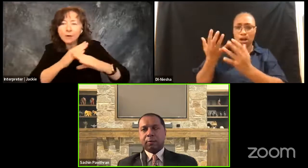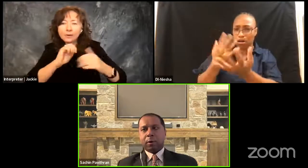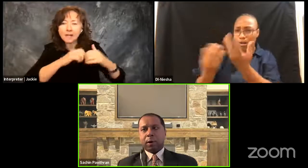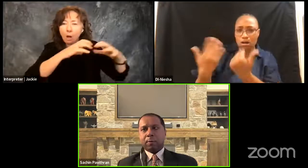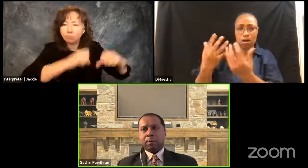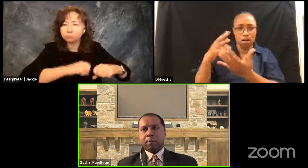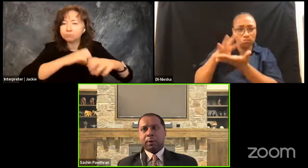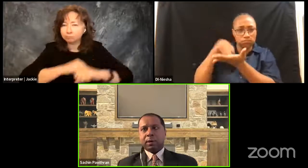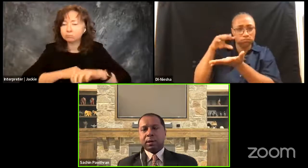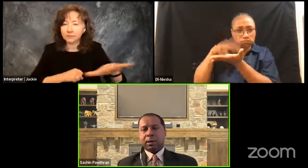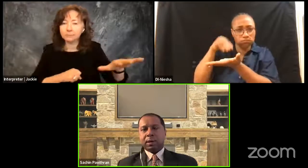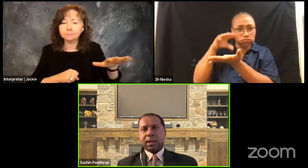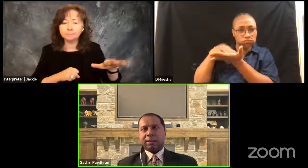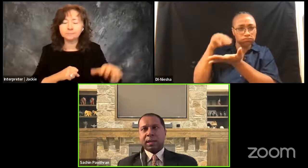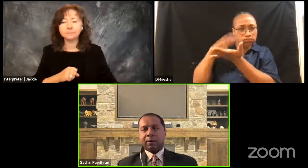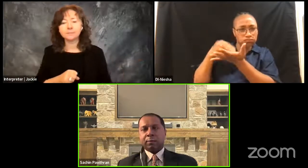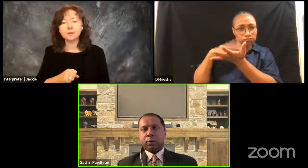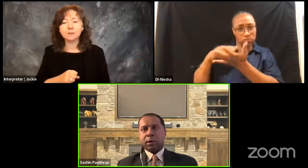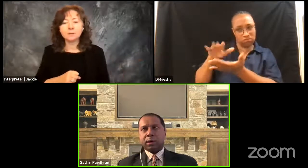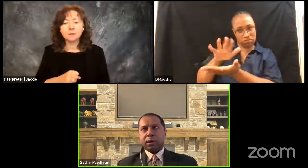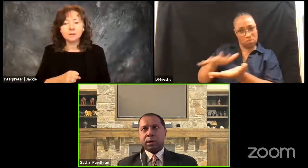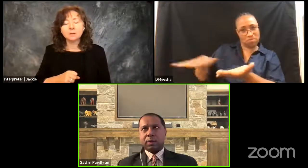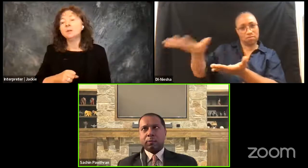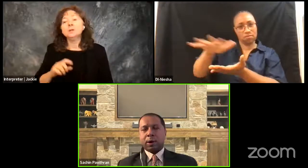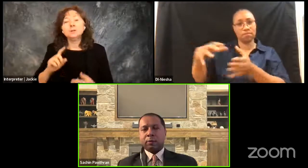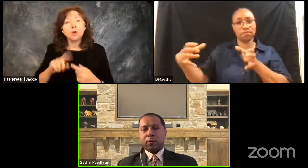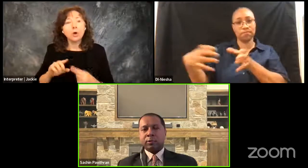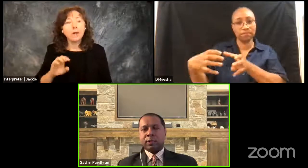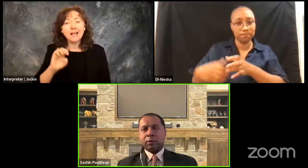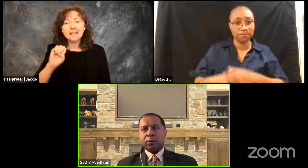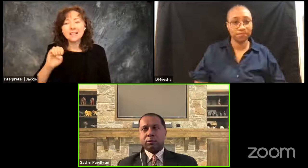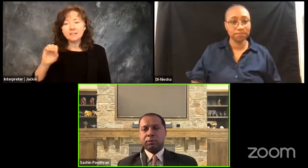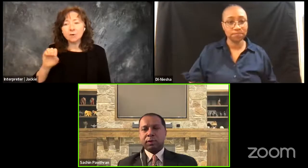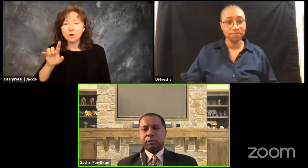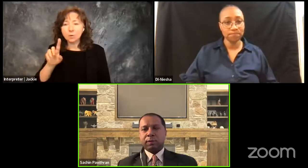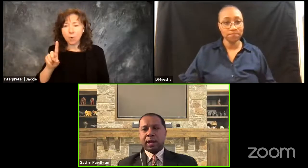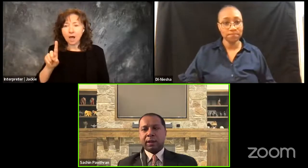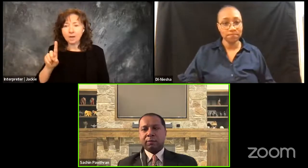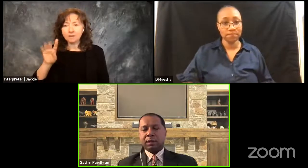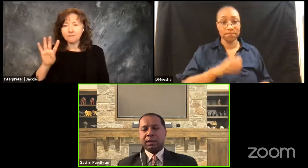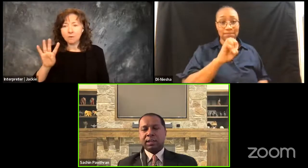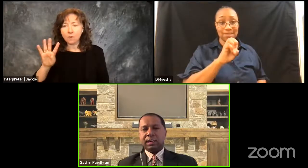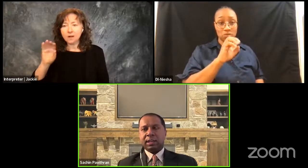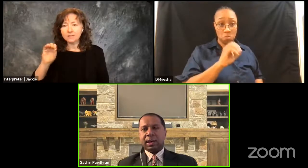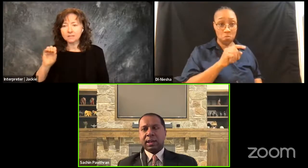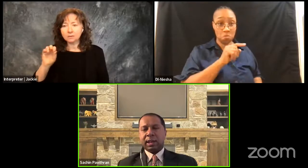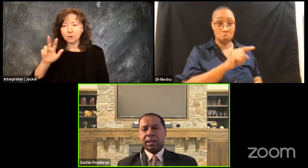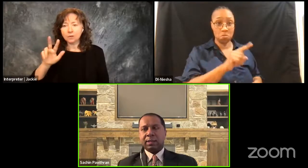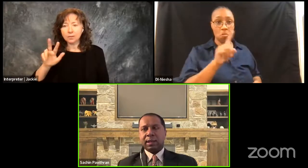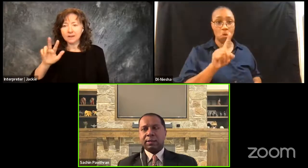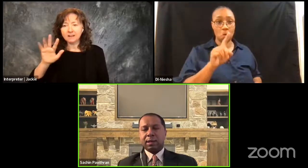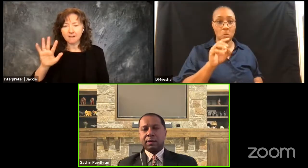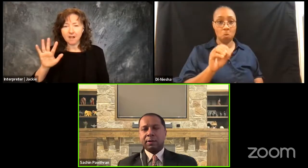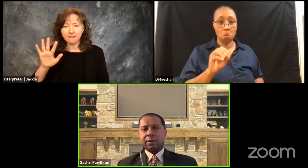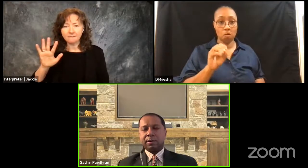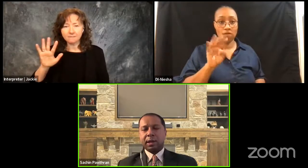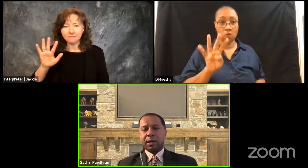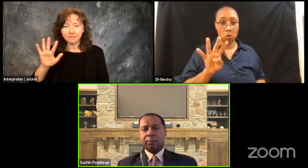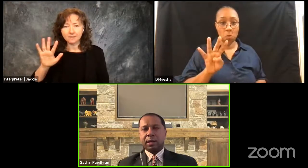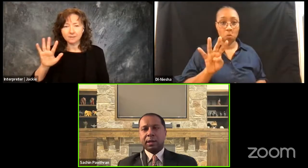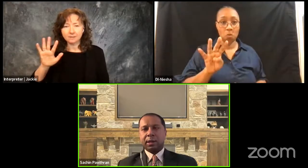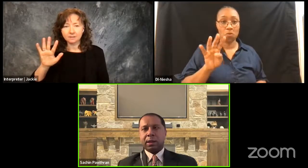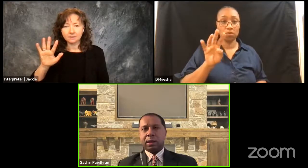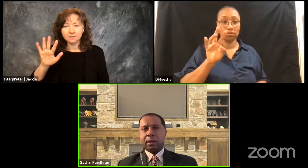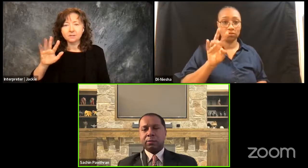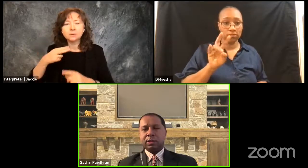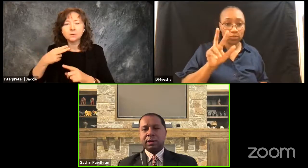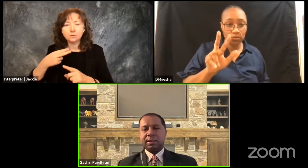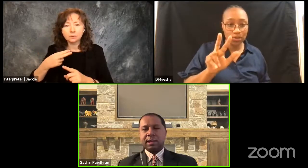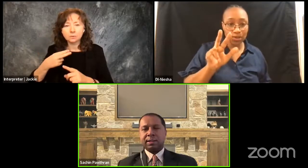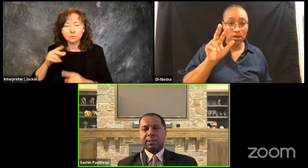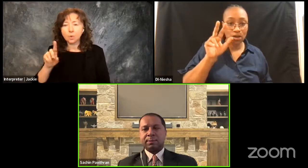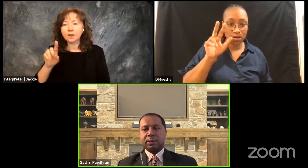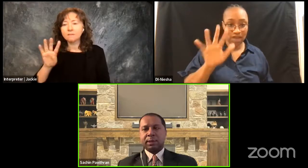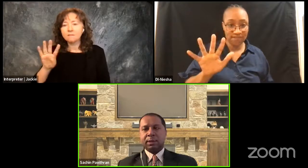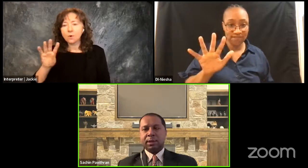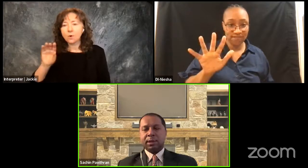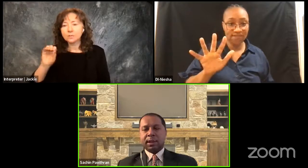With the Executive Order 14035, the DEIA, that's diversity, equity, inclusion, and accessibility